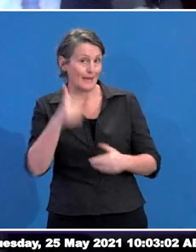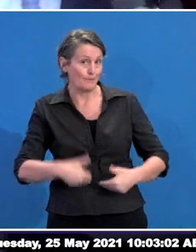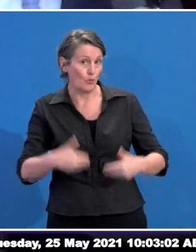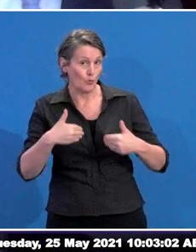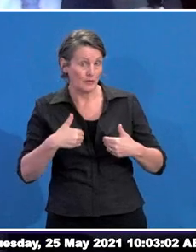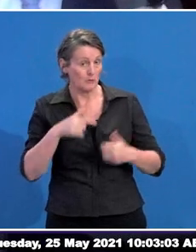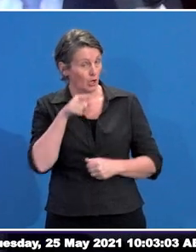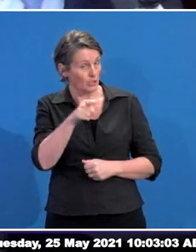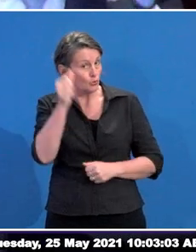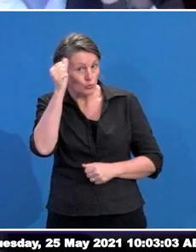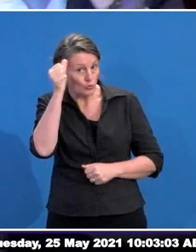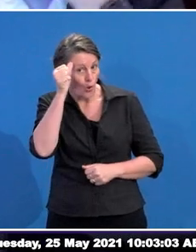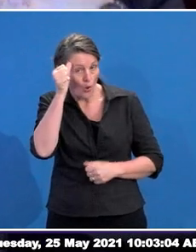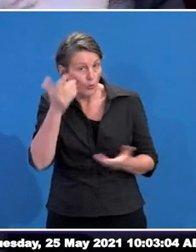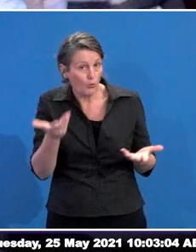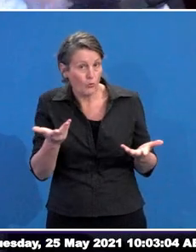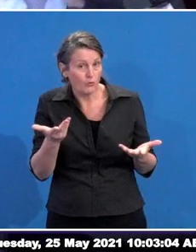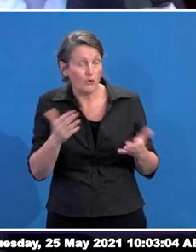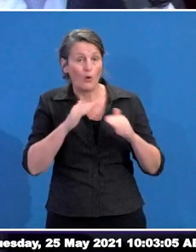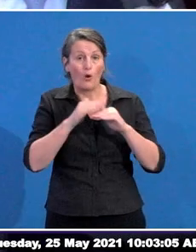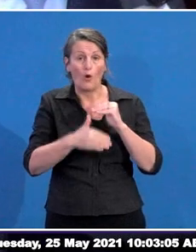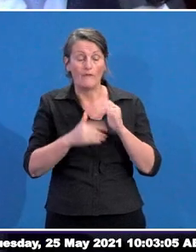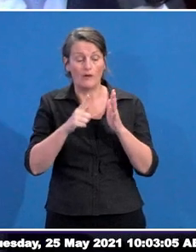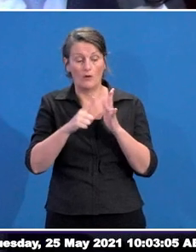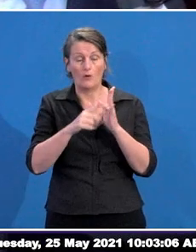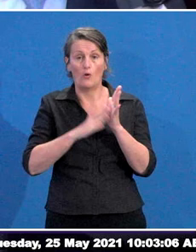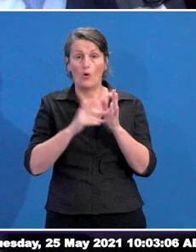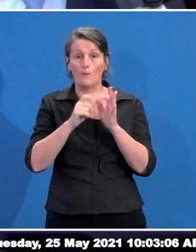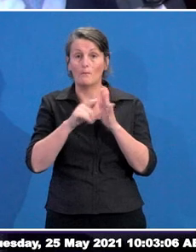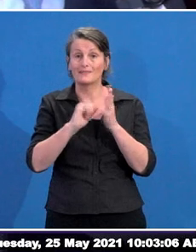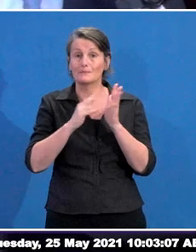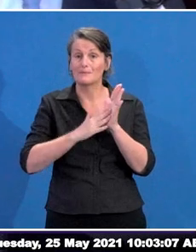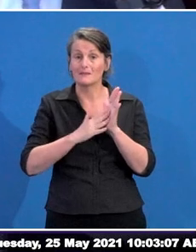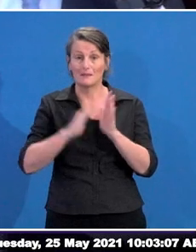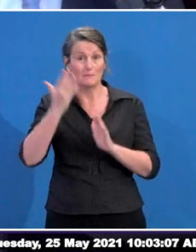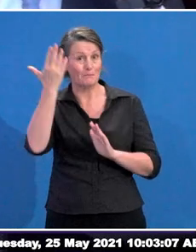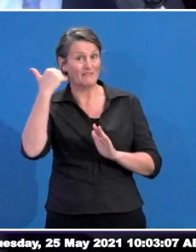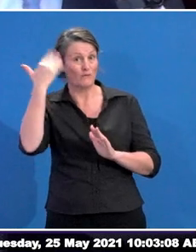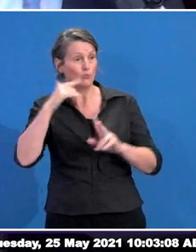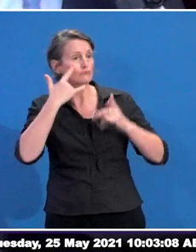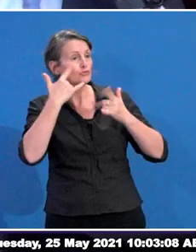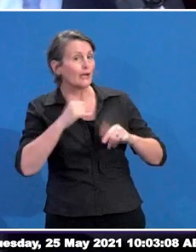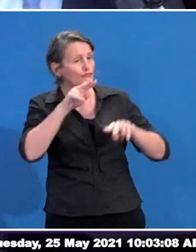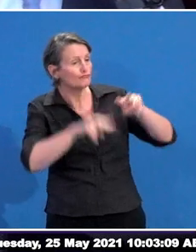Were you aware of the Ombudsman undertaking any inquiry of that kind?